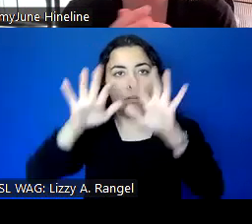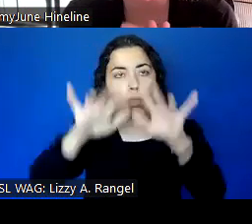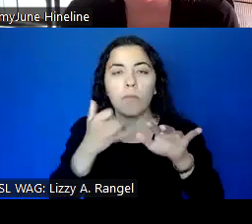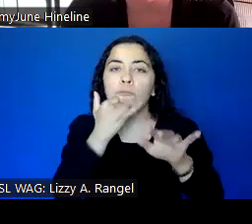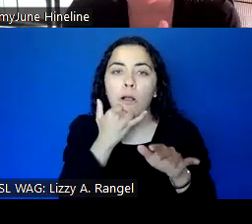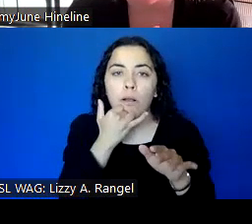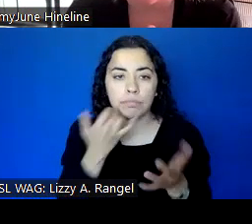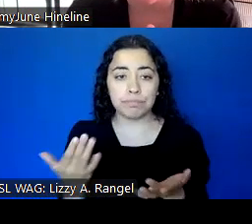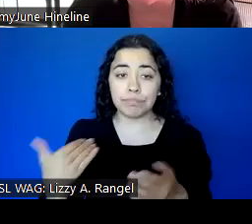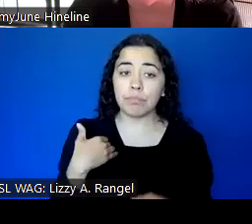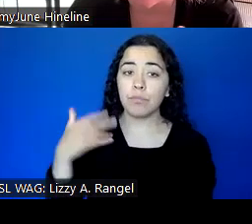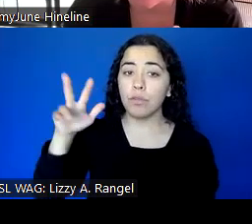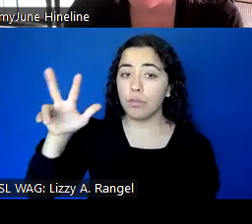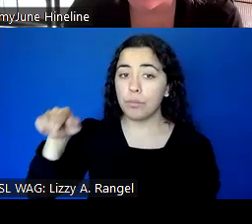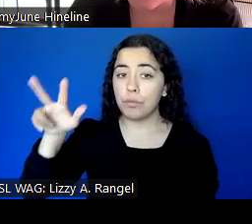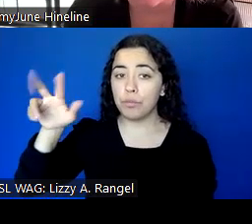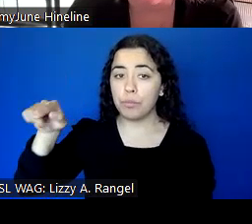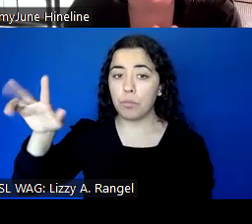So with a lot of these authentication methods, there's